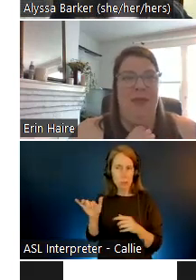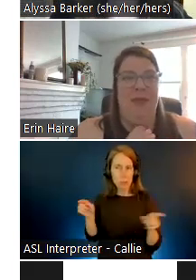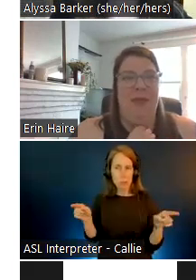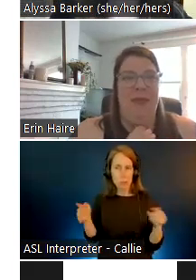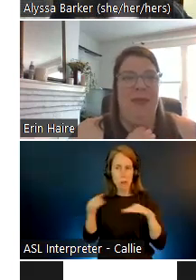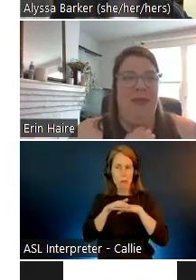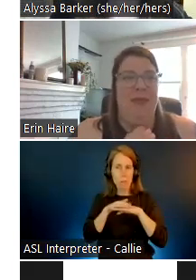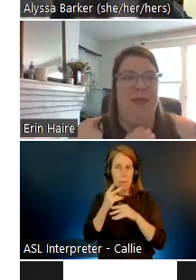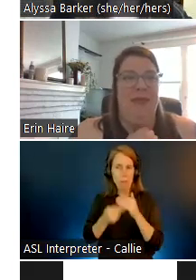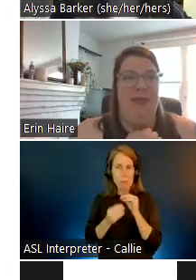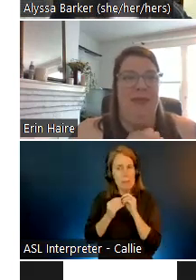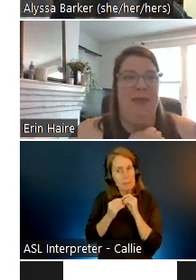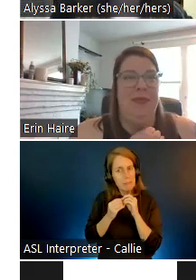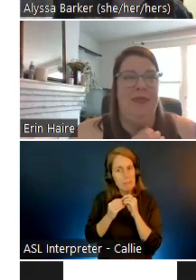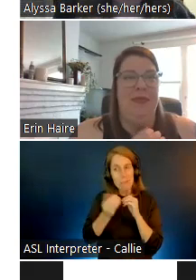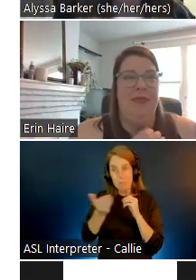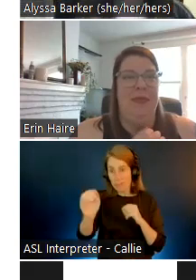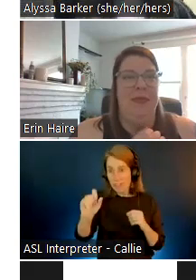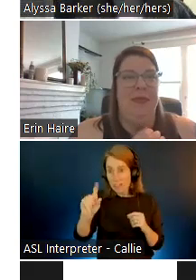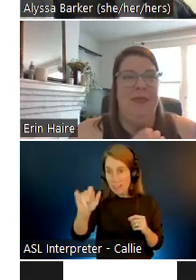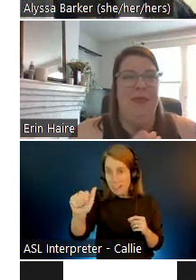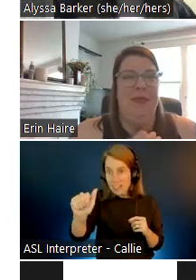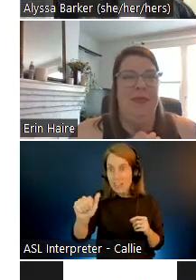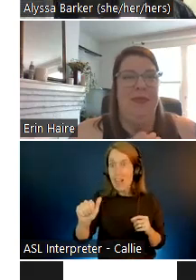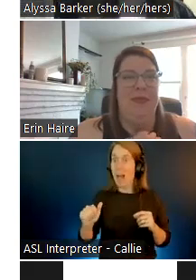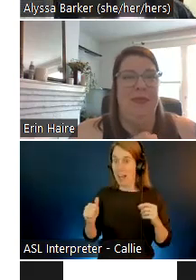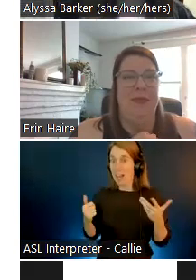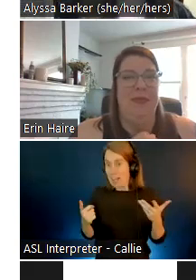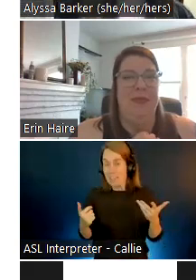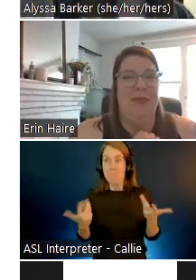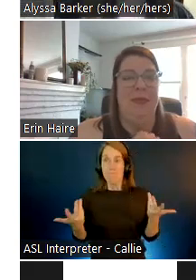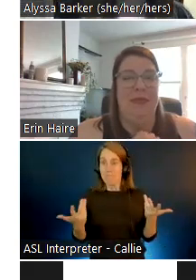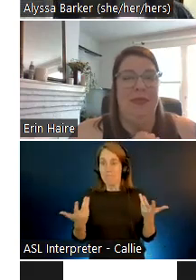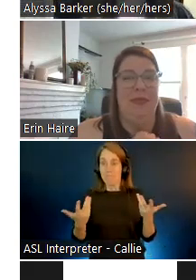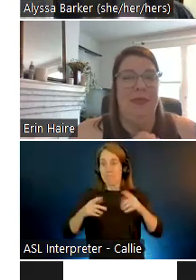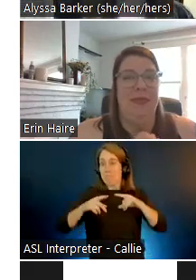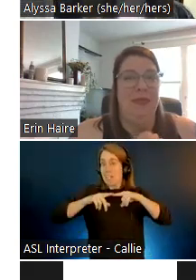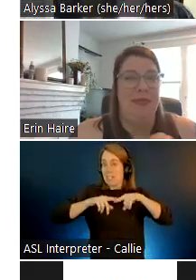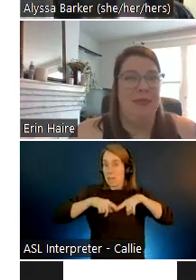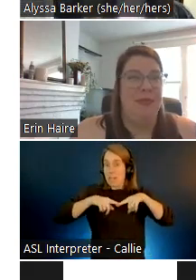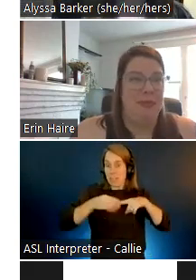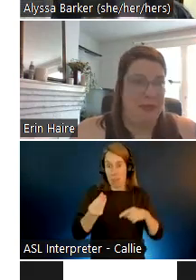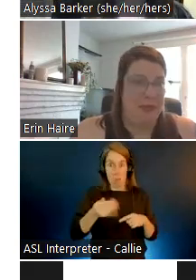Alyssa: i mean i think it depends on the property it could be both it could be something that you